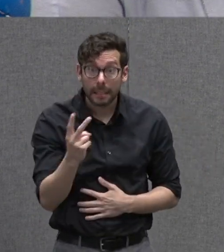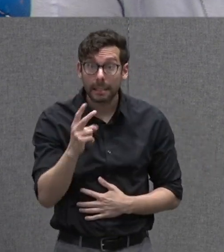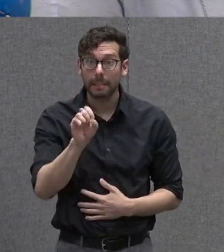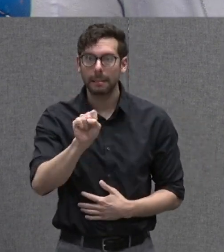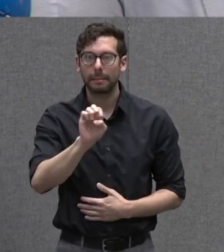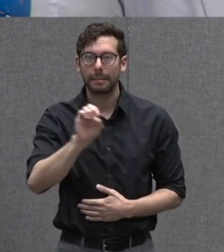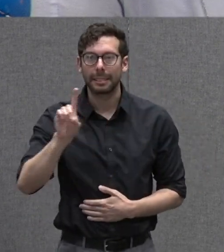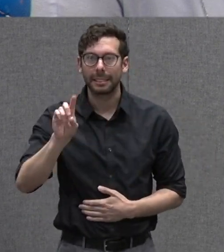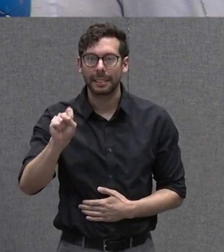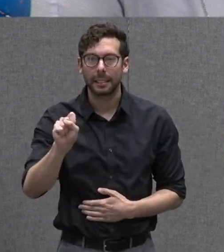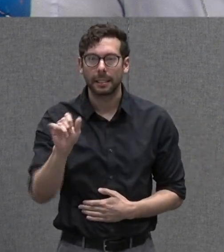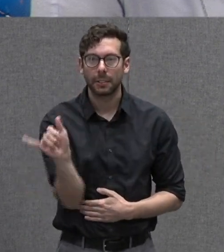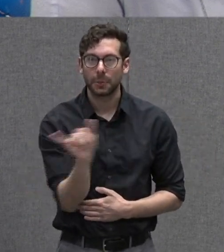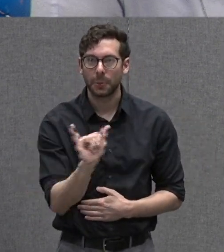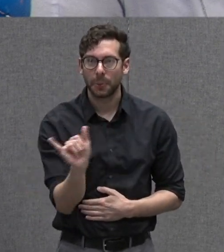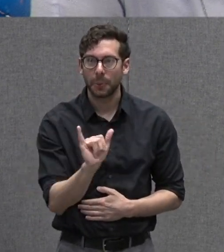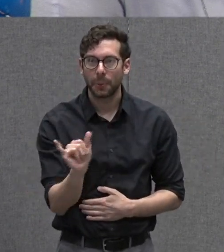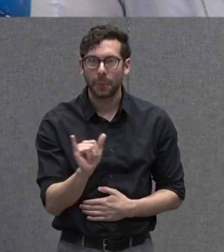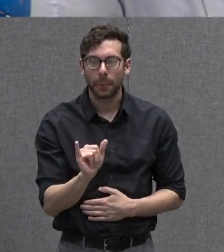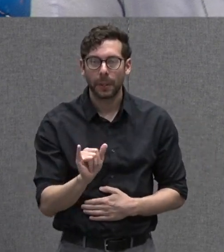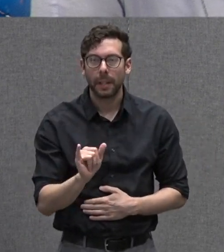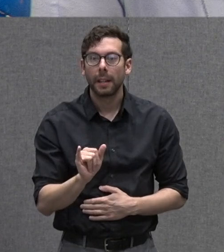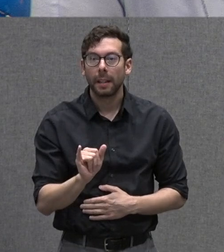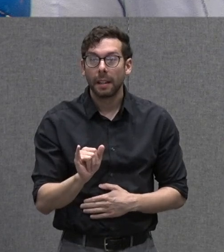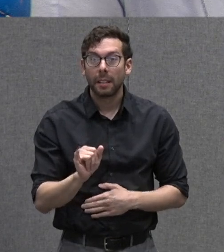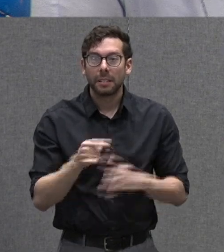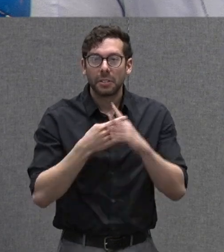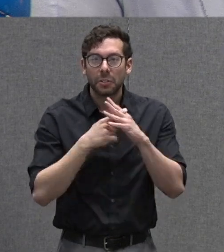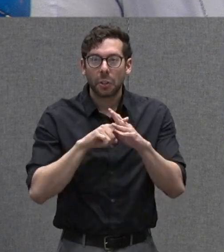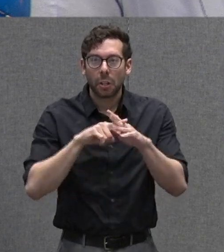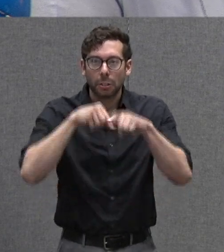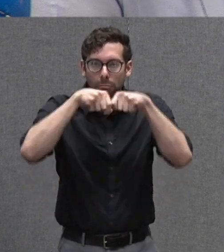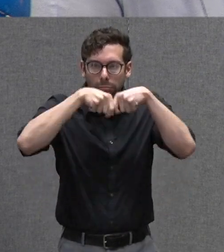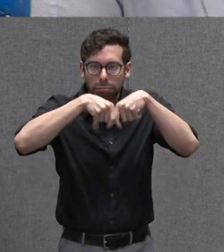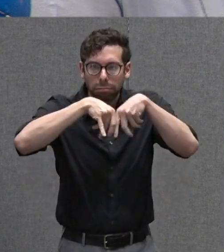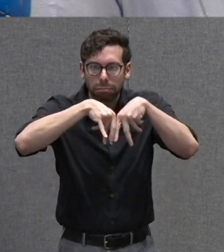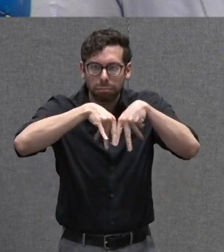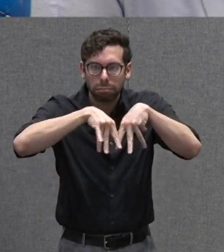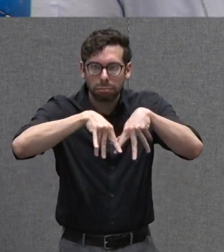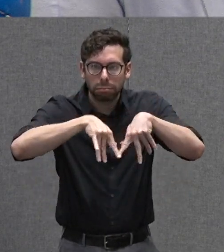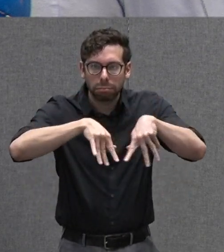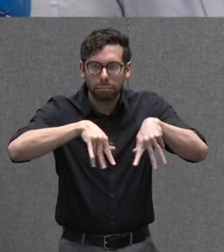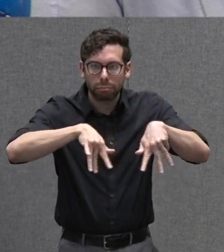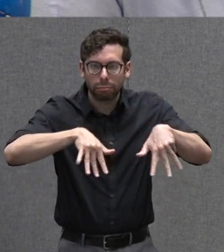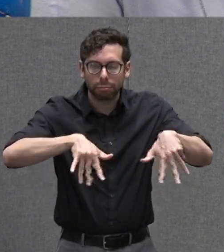And it's still brown. But you can tell that it's gonna be green,